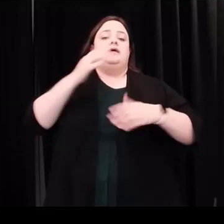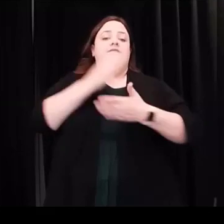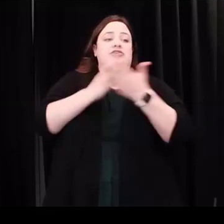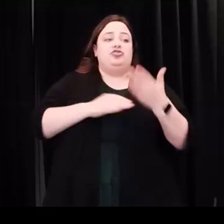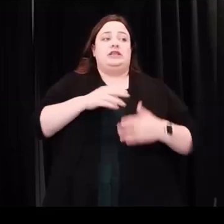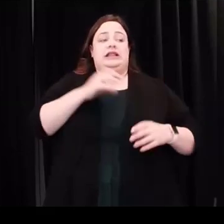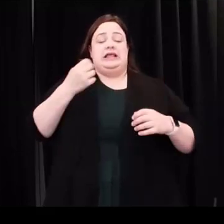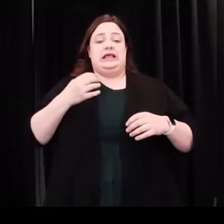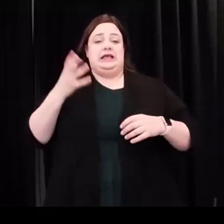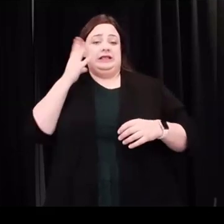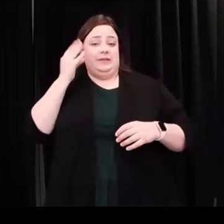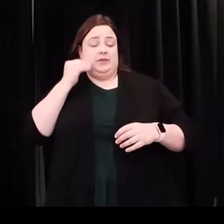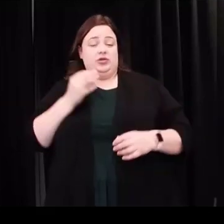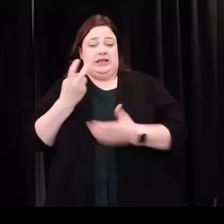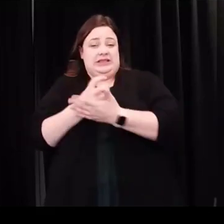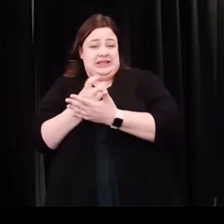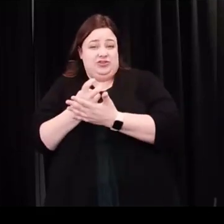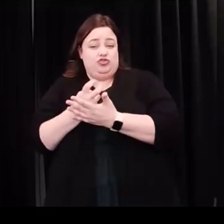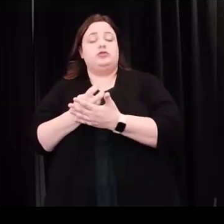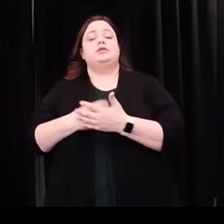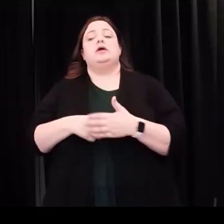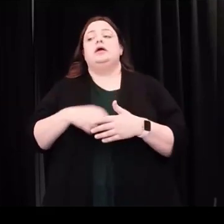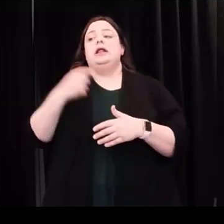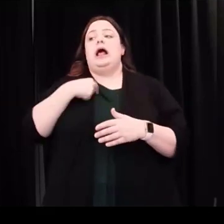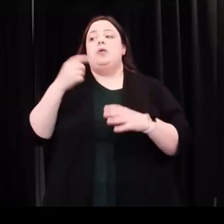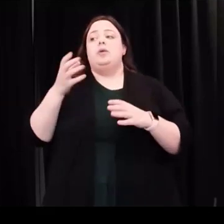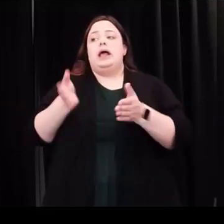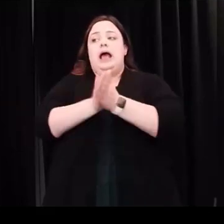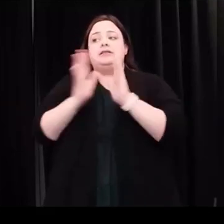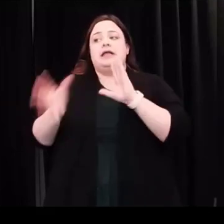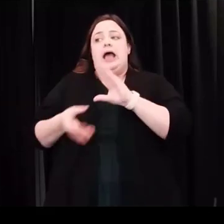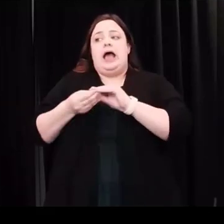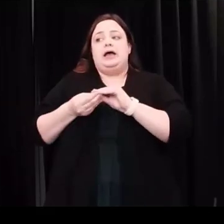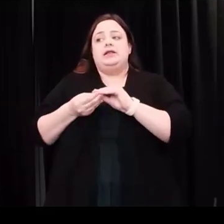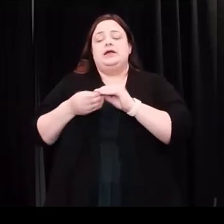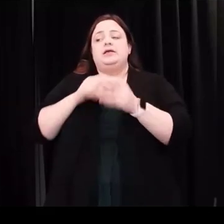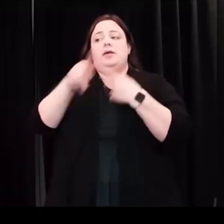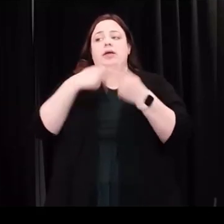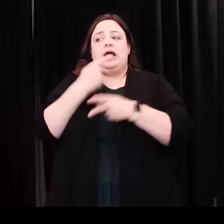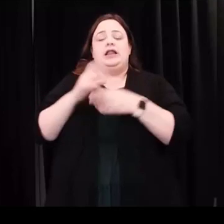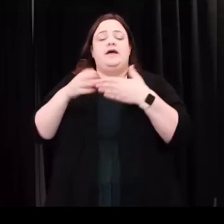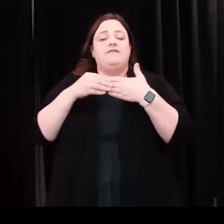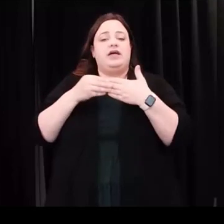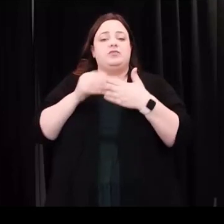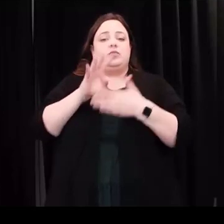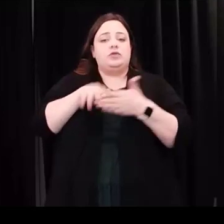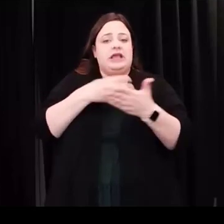seizures. And I would also add to this some kind of flexible scheduling options,